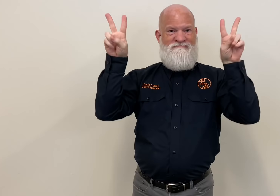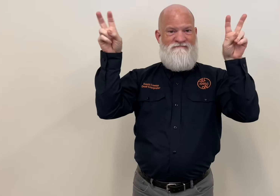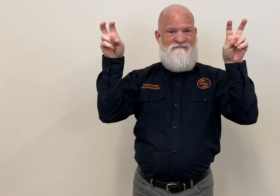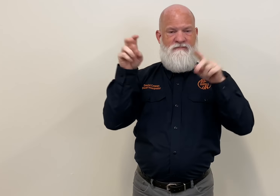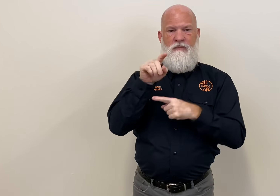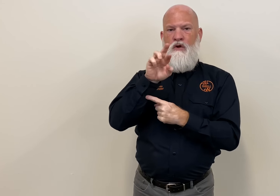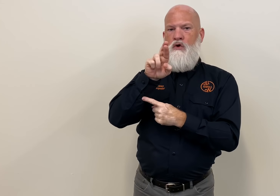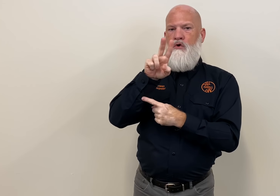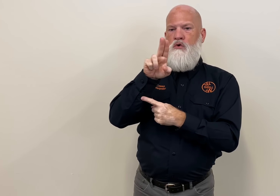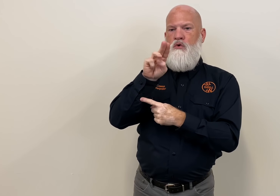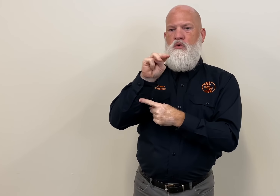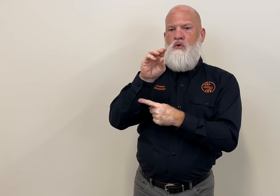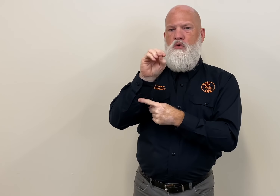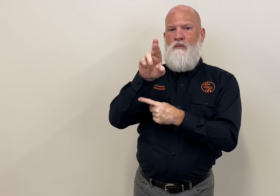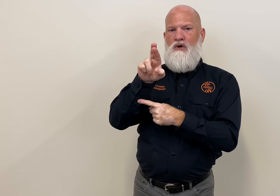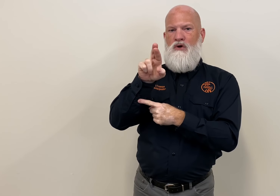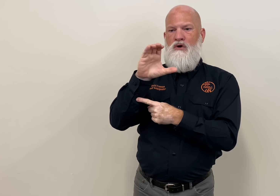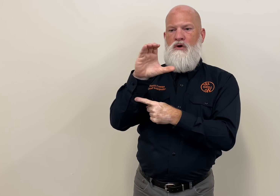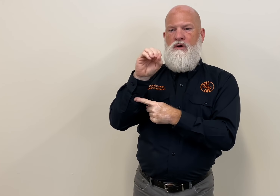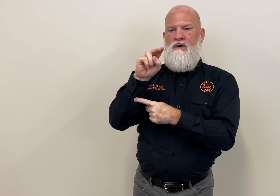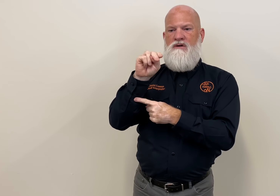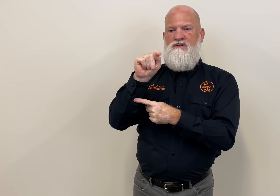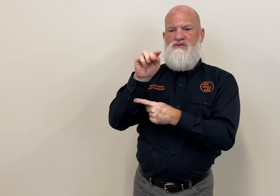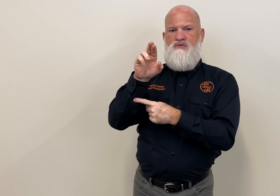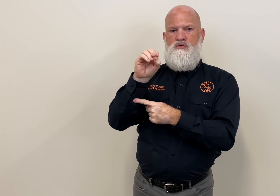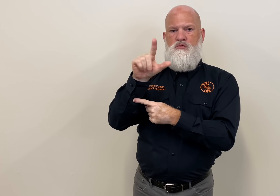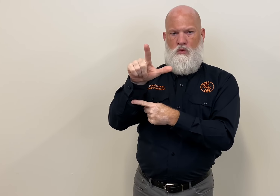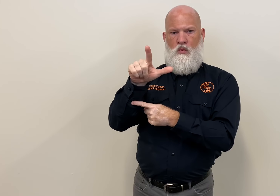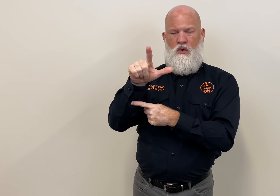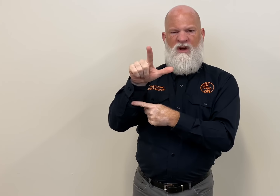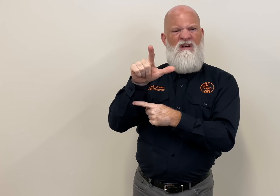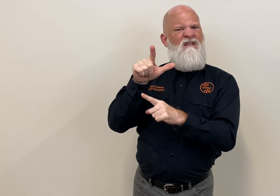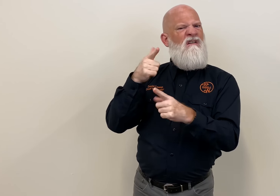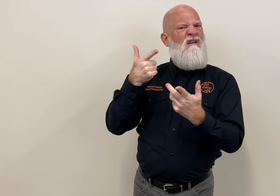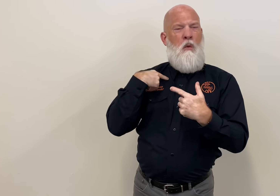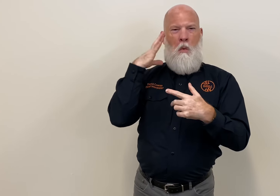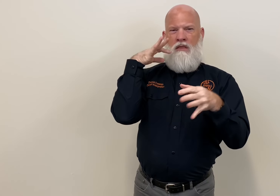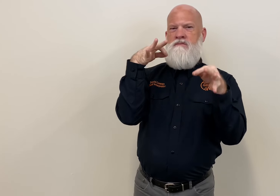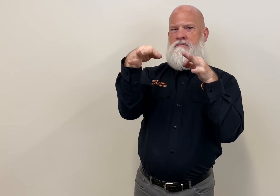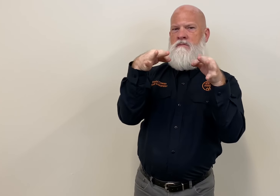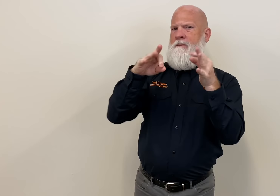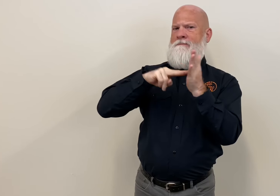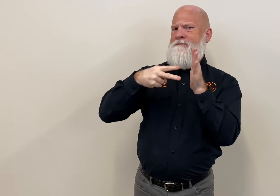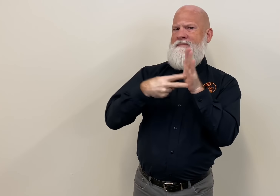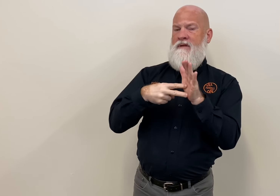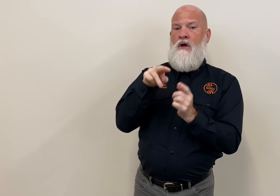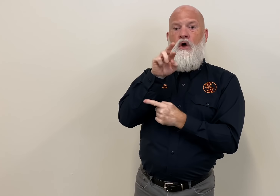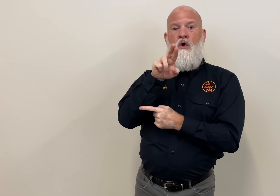Rumors can easily circulate during a Crisis.